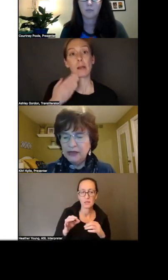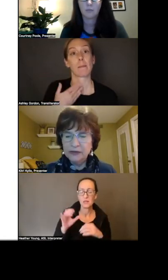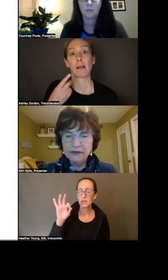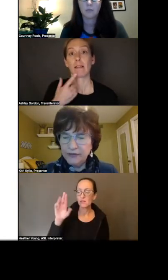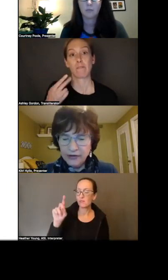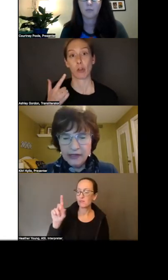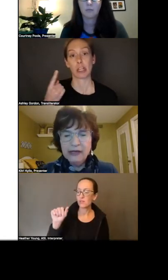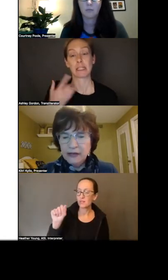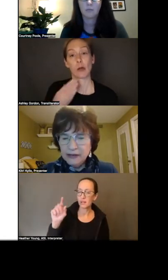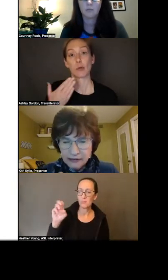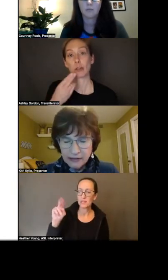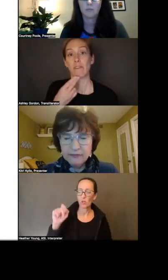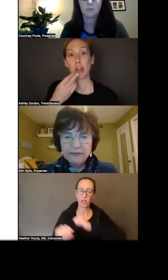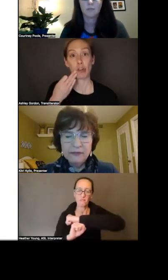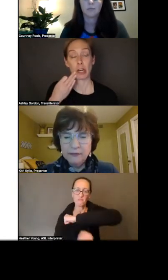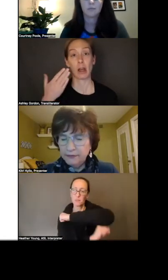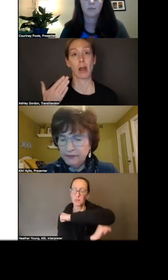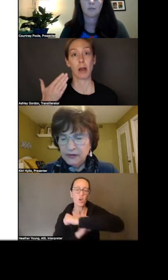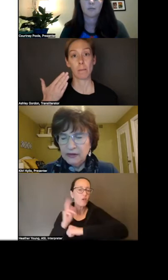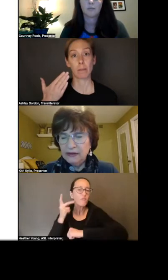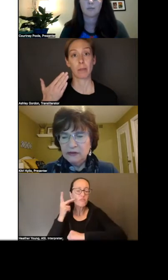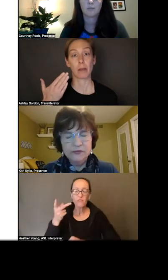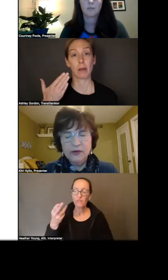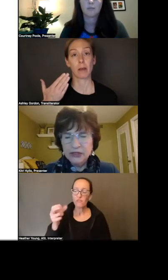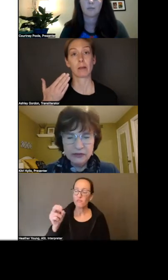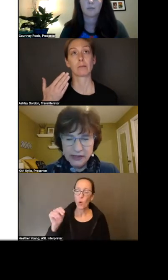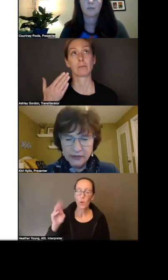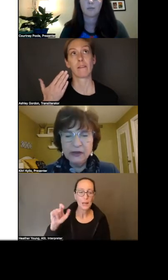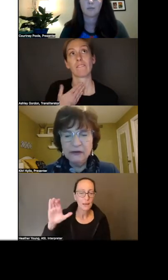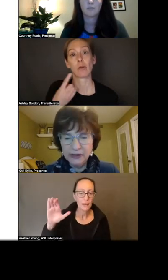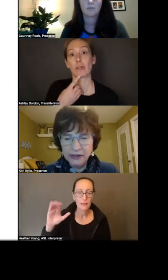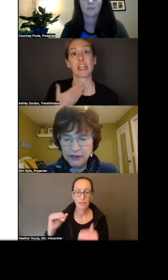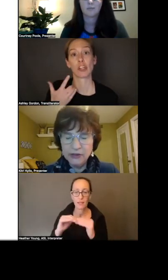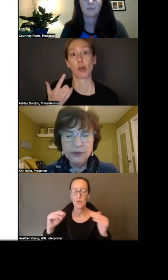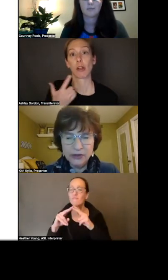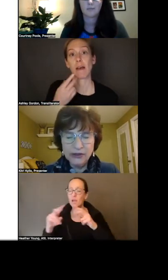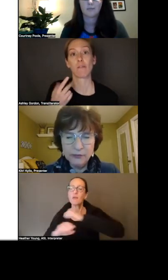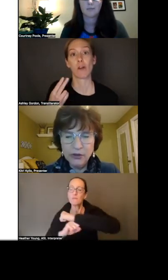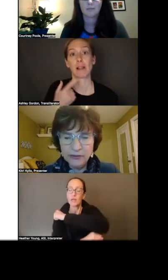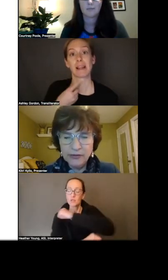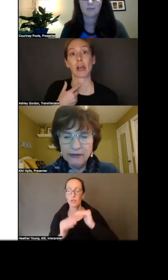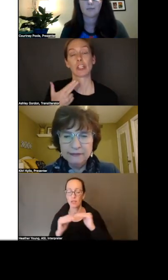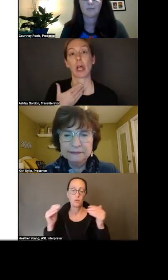down to the very foundational level of language. And we'll be talking more about that,